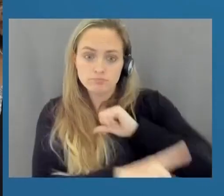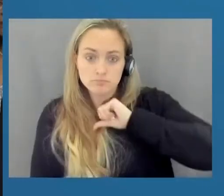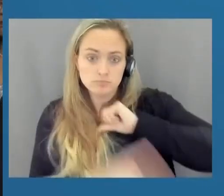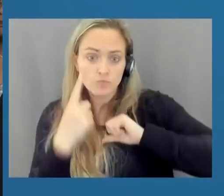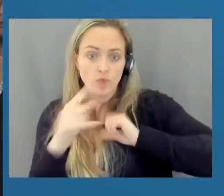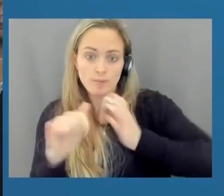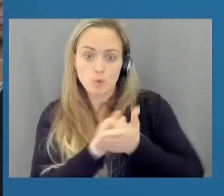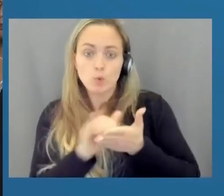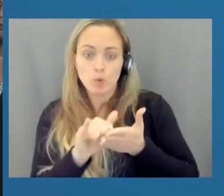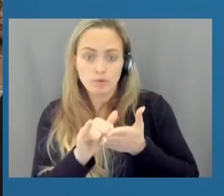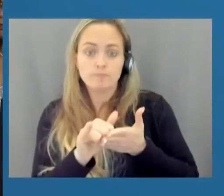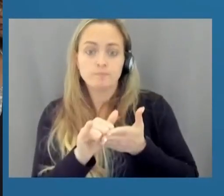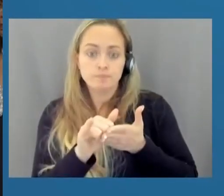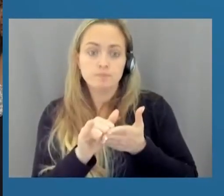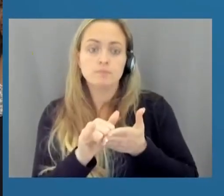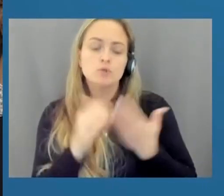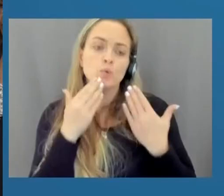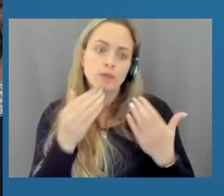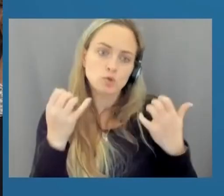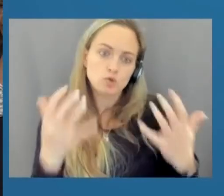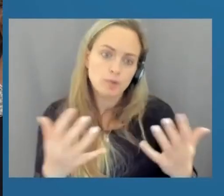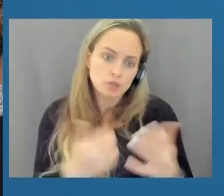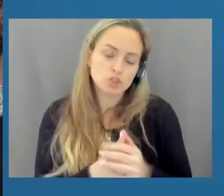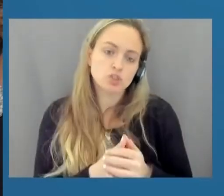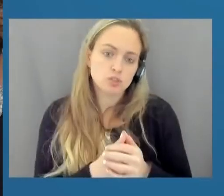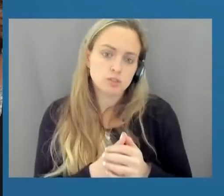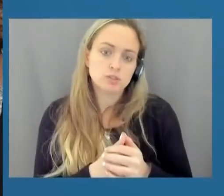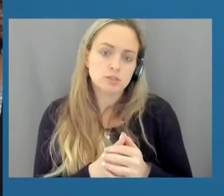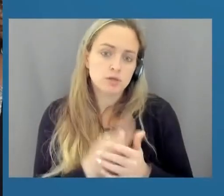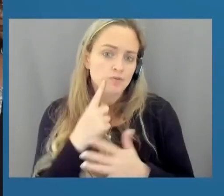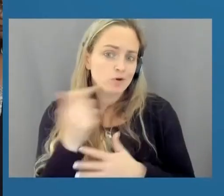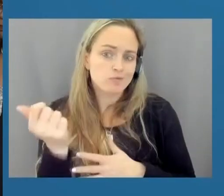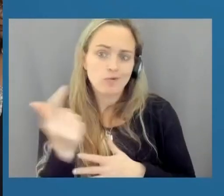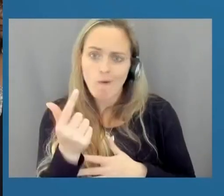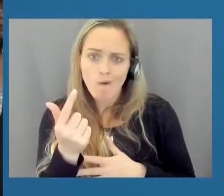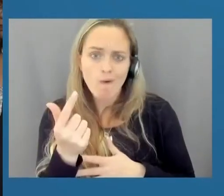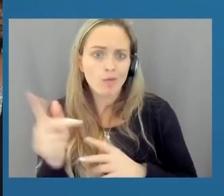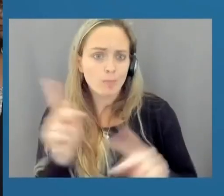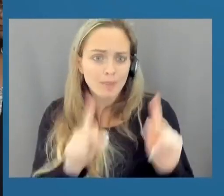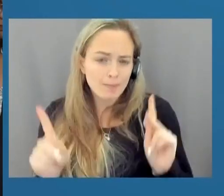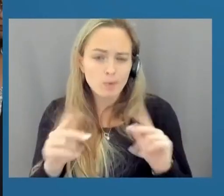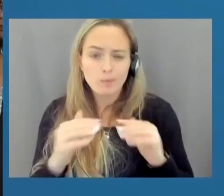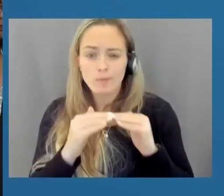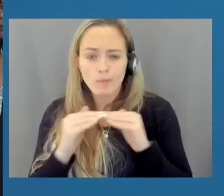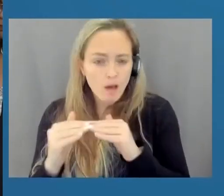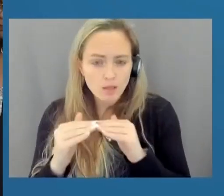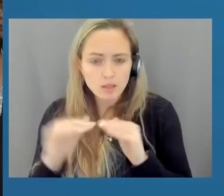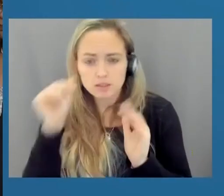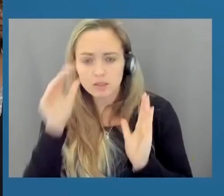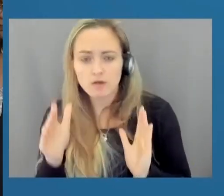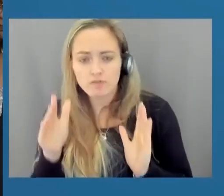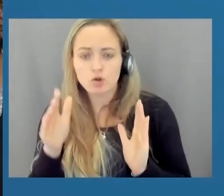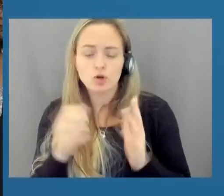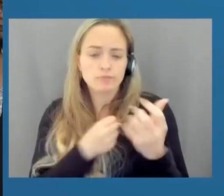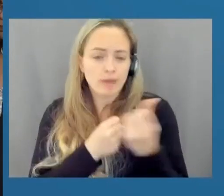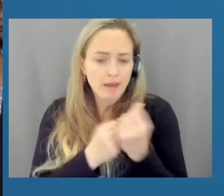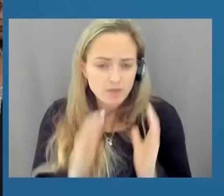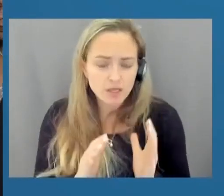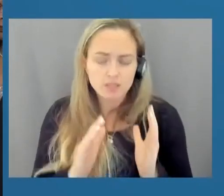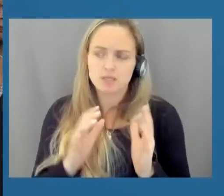So I thank you very much for all of the folks, my colleagues, the governor and the advocates who have worked so closely with us